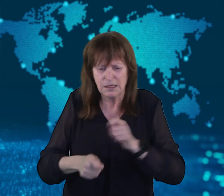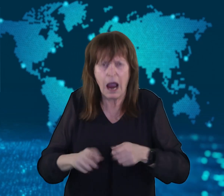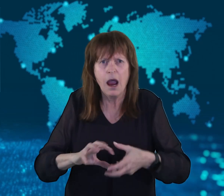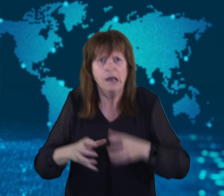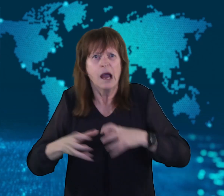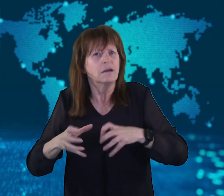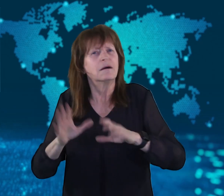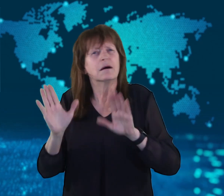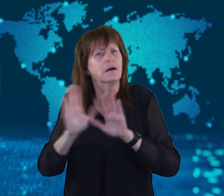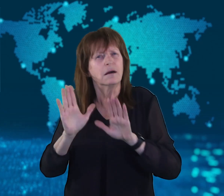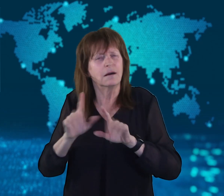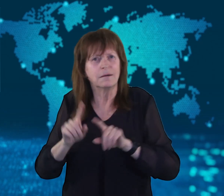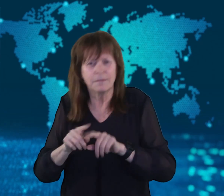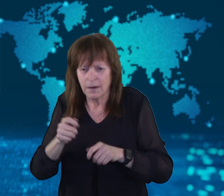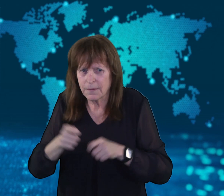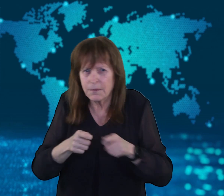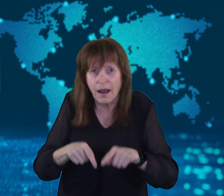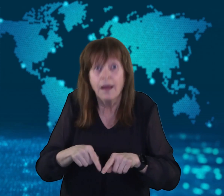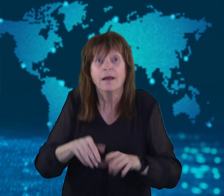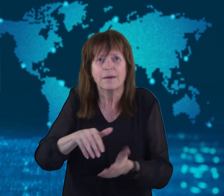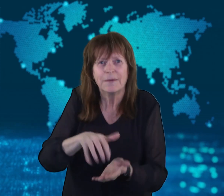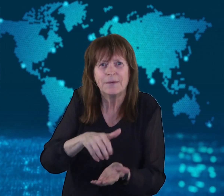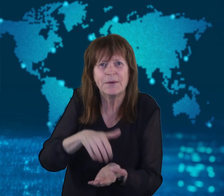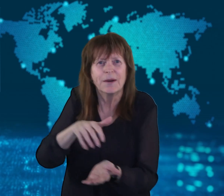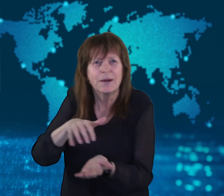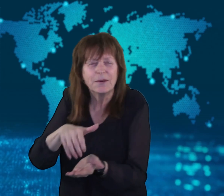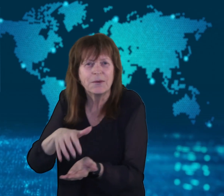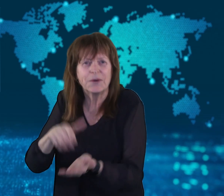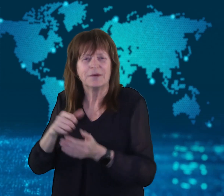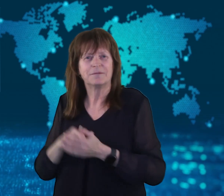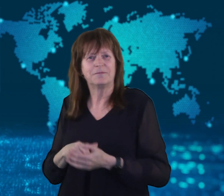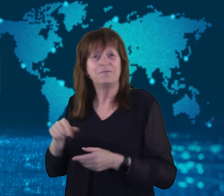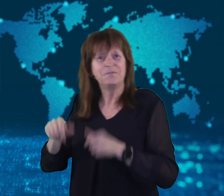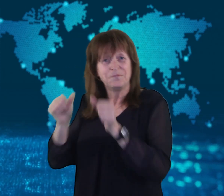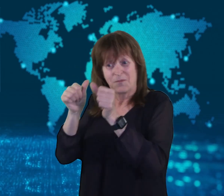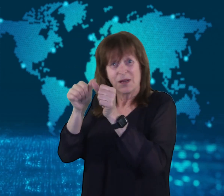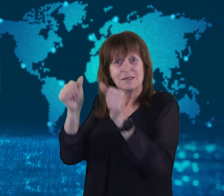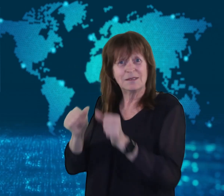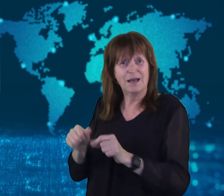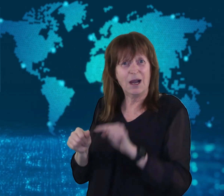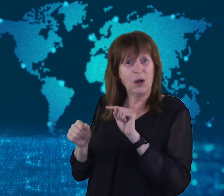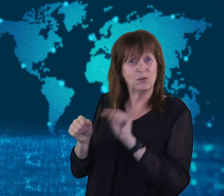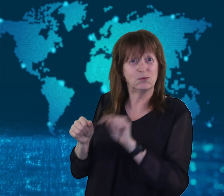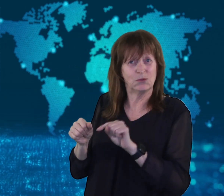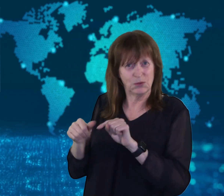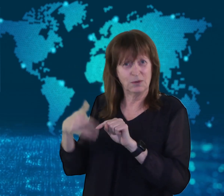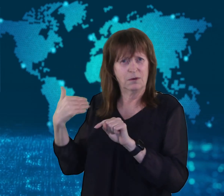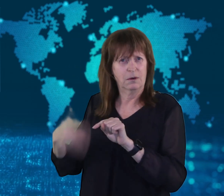structures they find to minimize damage.